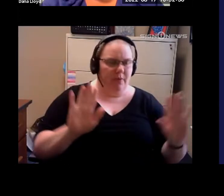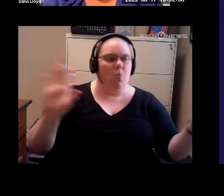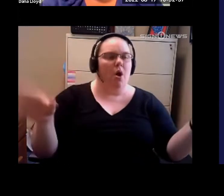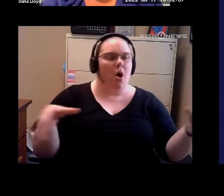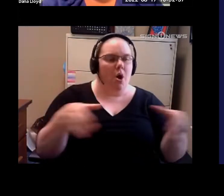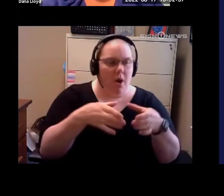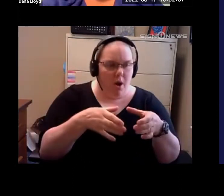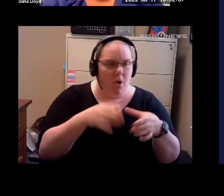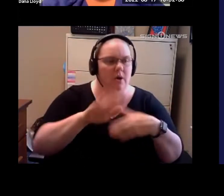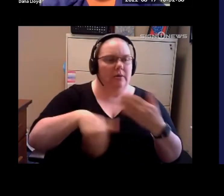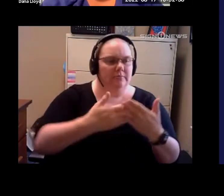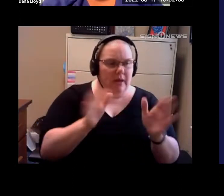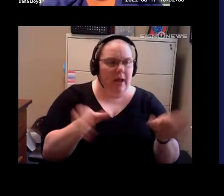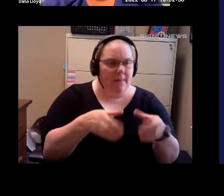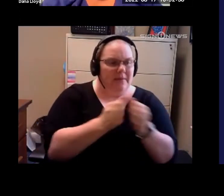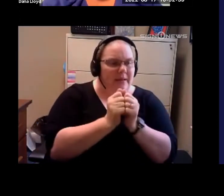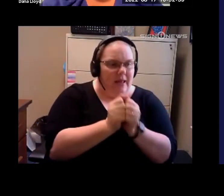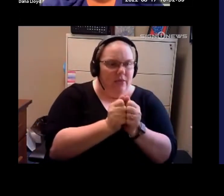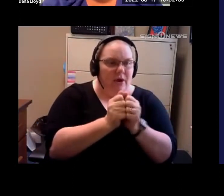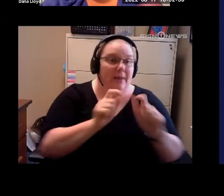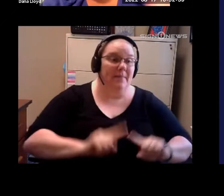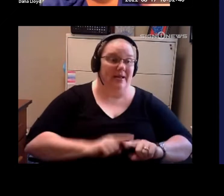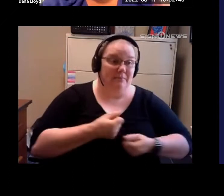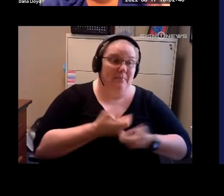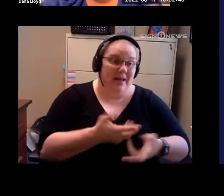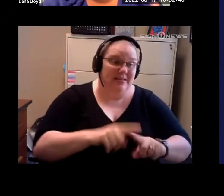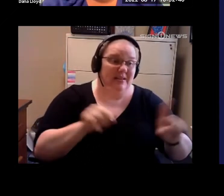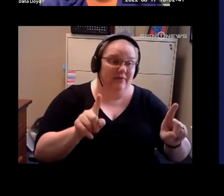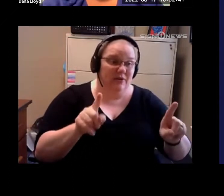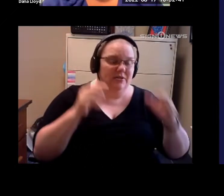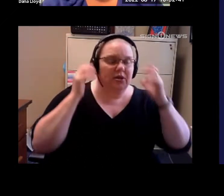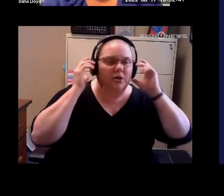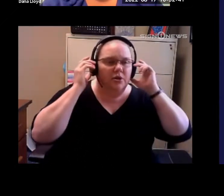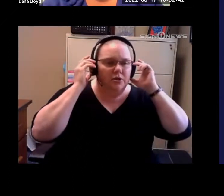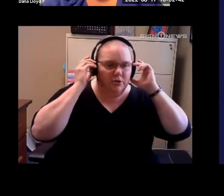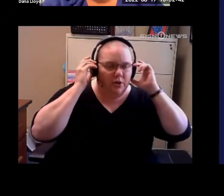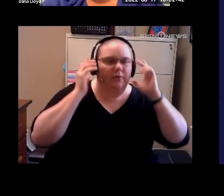makes a difference so in Georgia there's about 10 and a half little more million people it's a